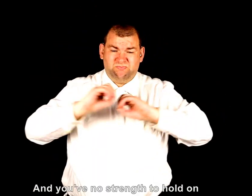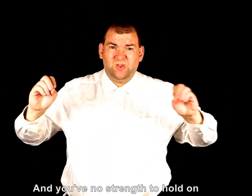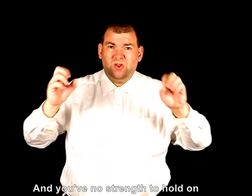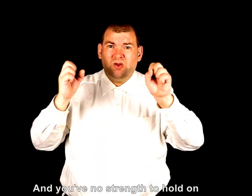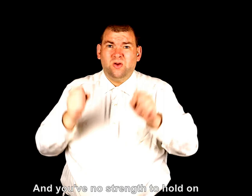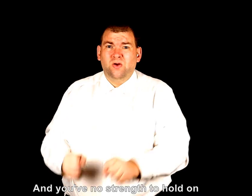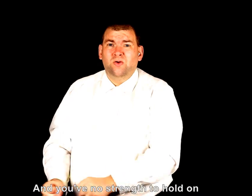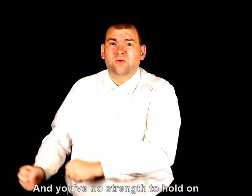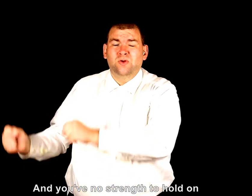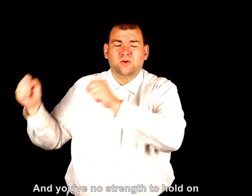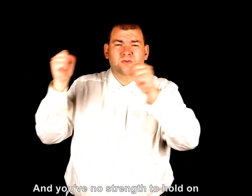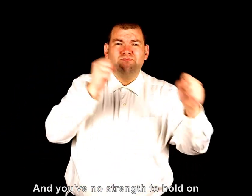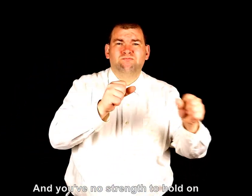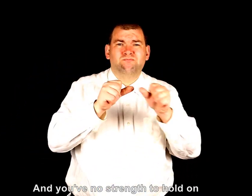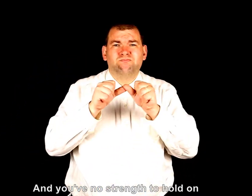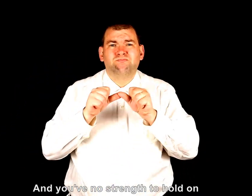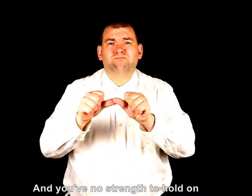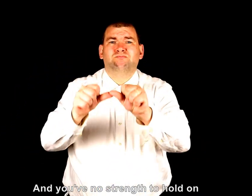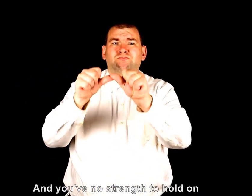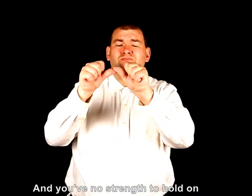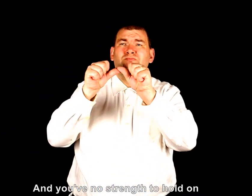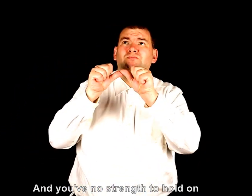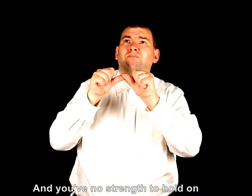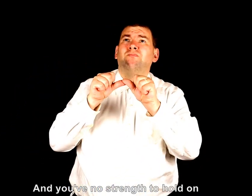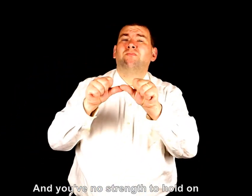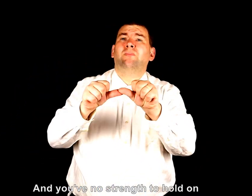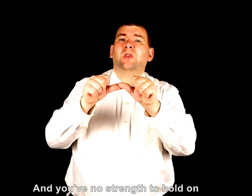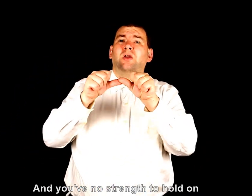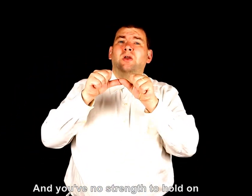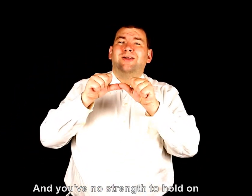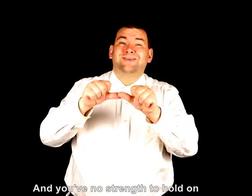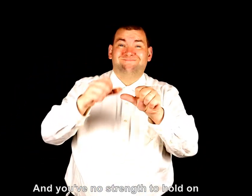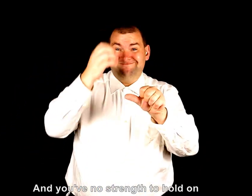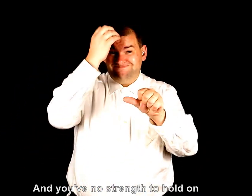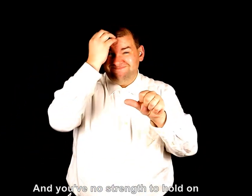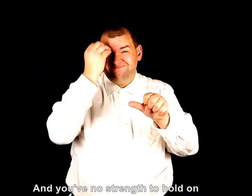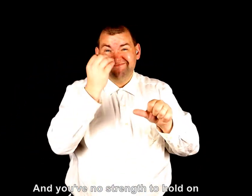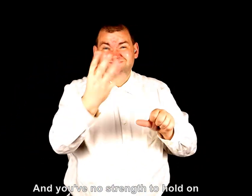And you've no strength to hold on